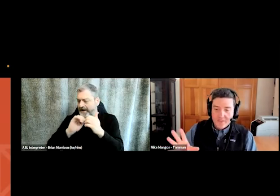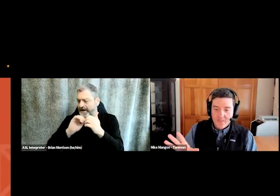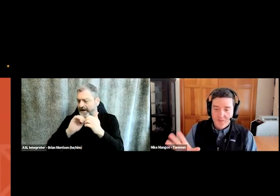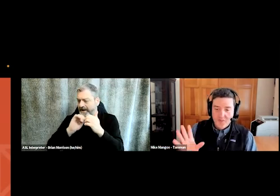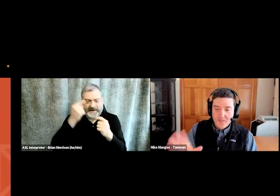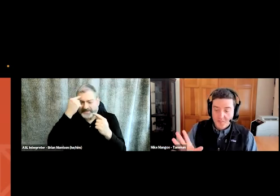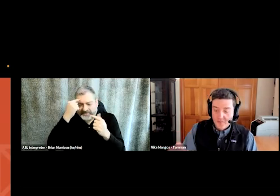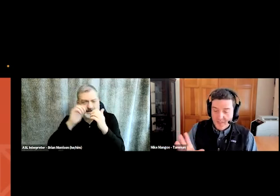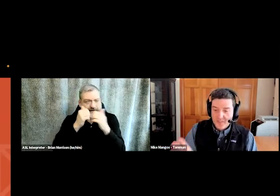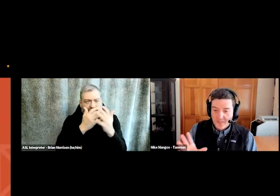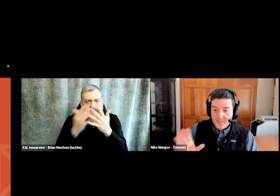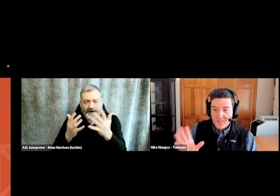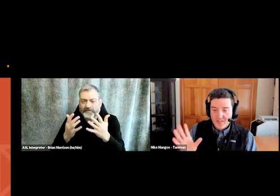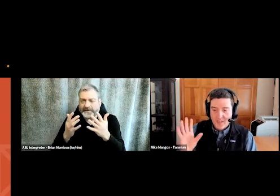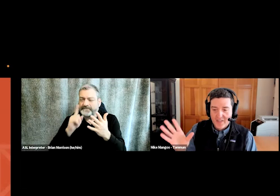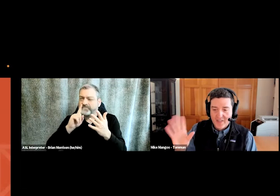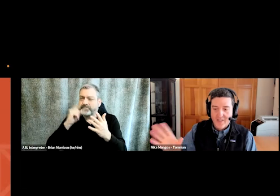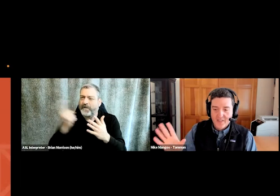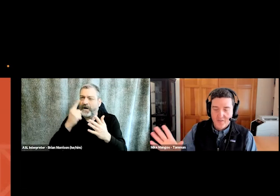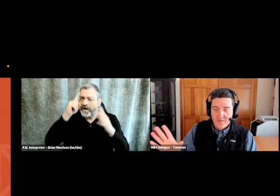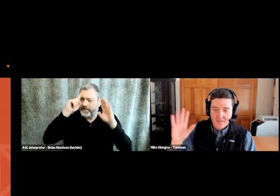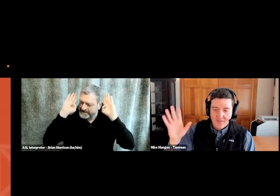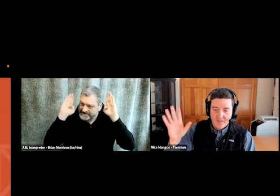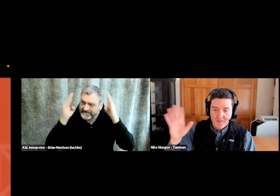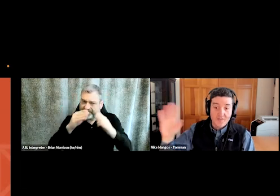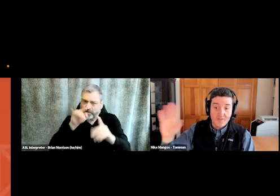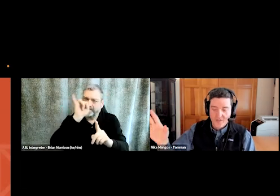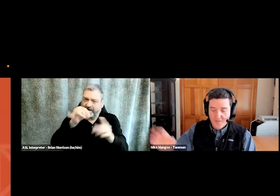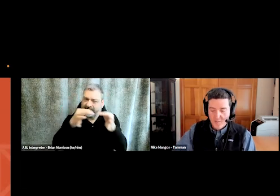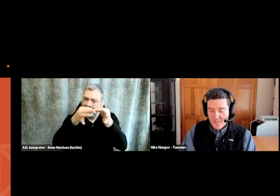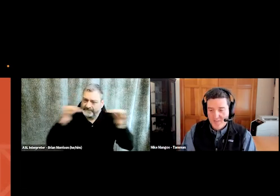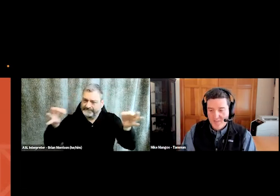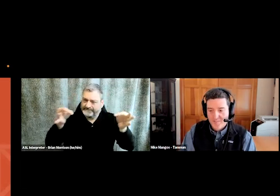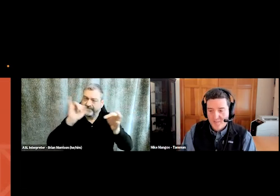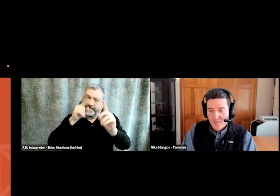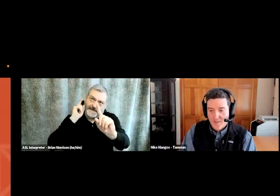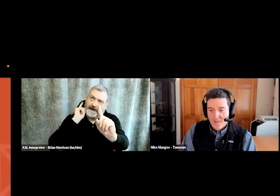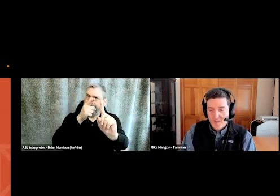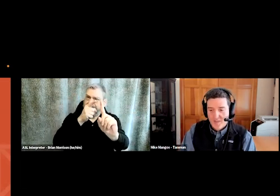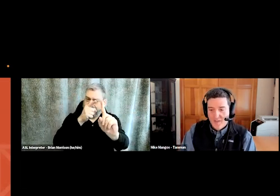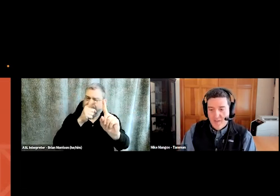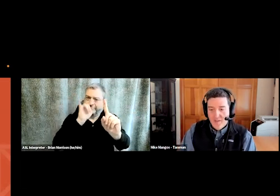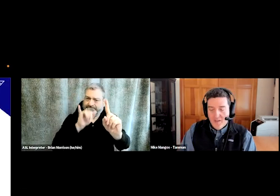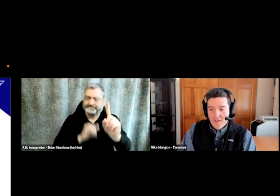and oriented to this guiding light or this north star for the business.